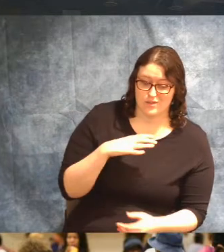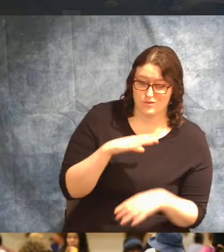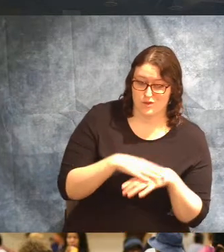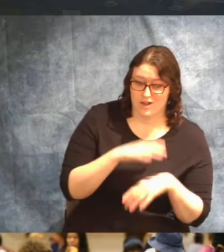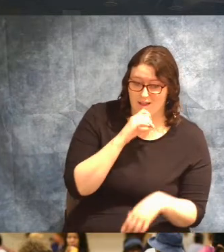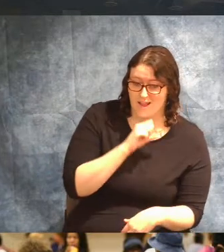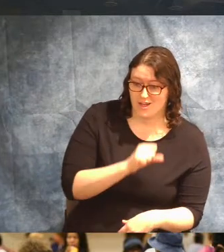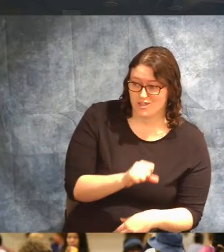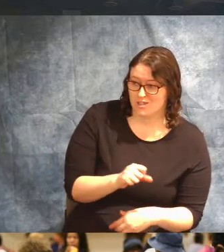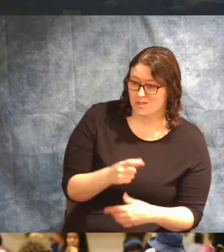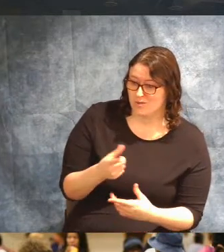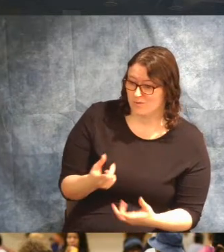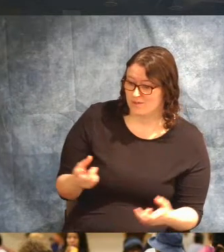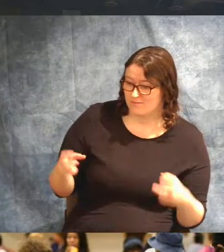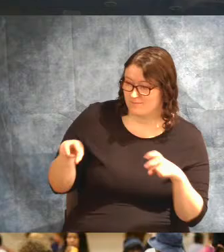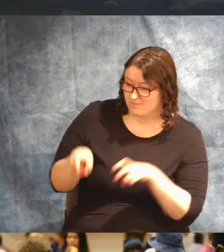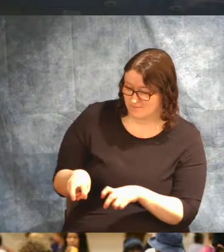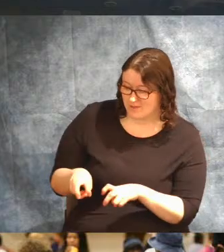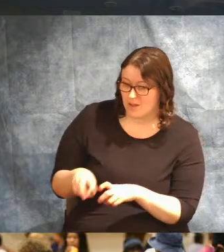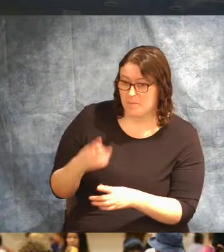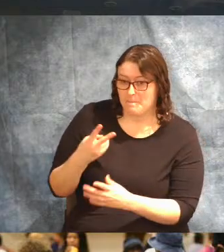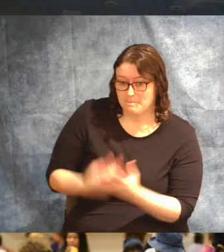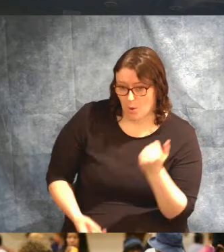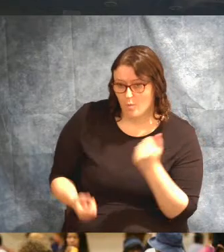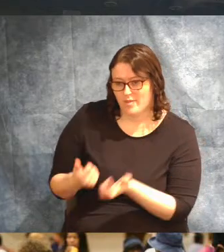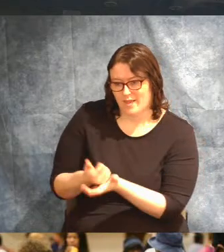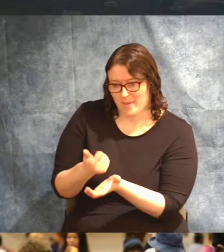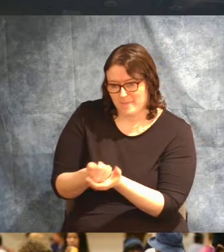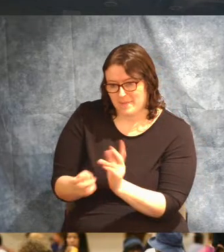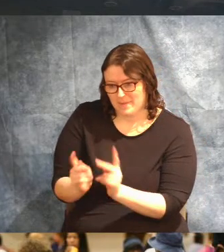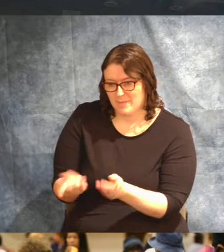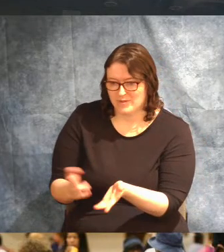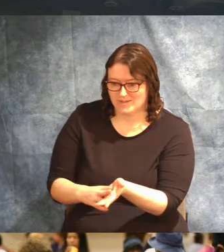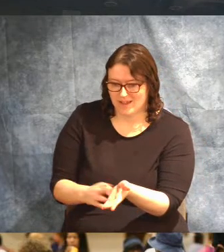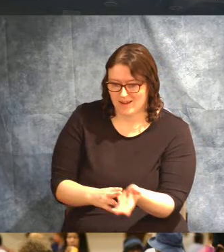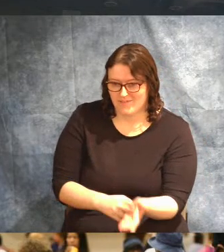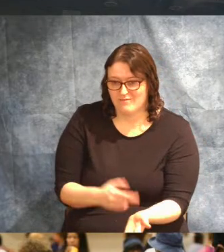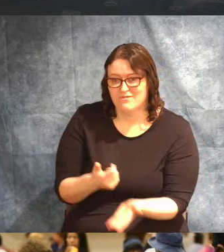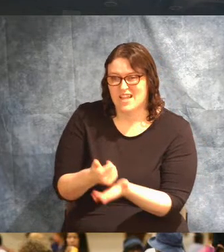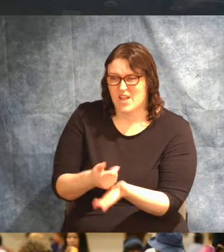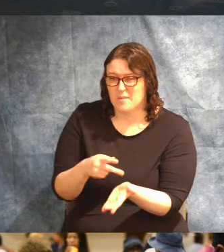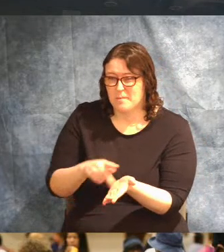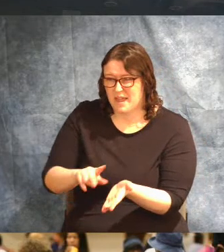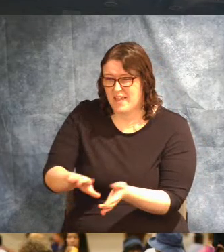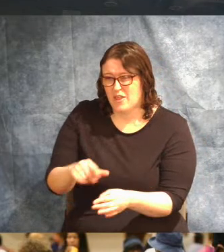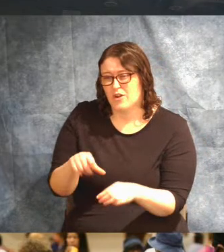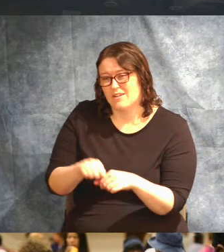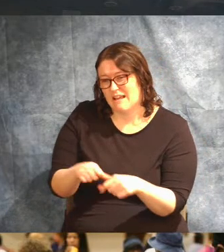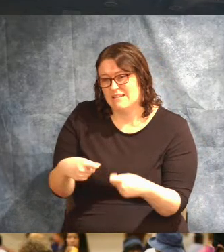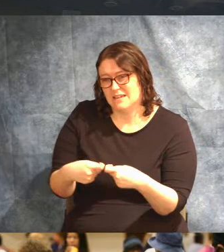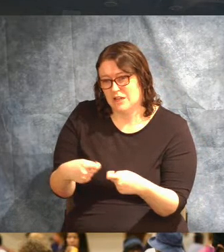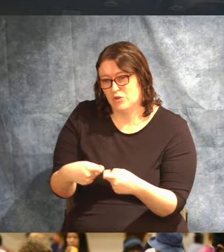to get people signed up for utility assistance on behalf of our board and what we voted on.